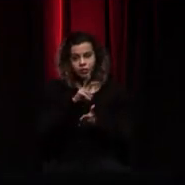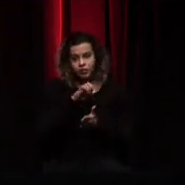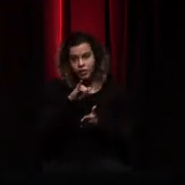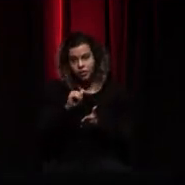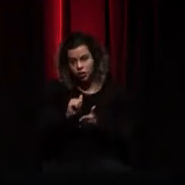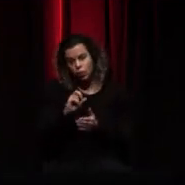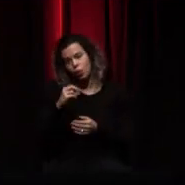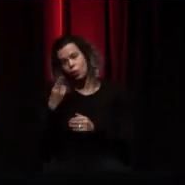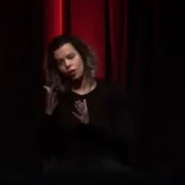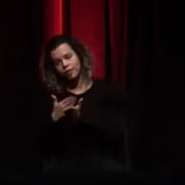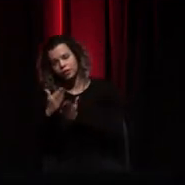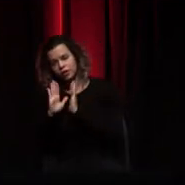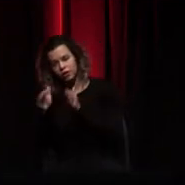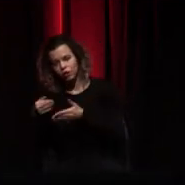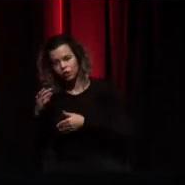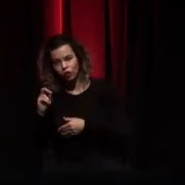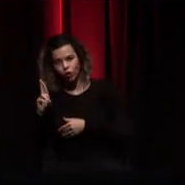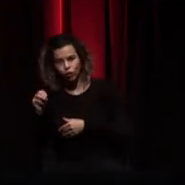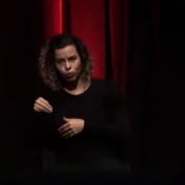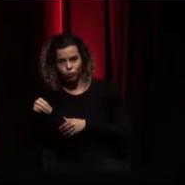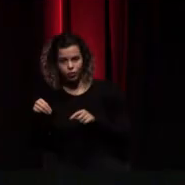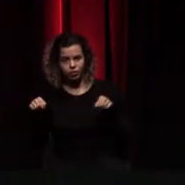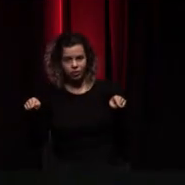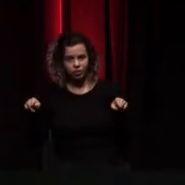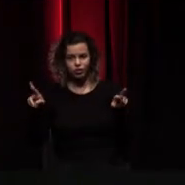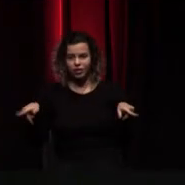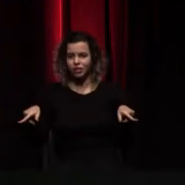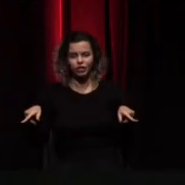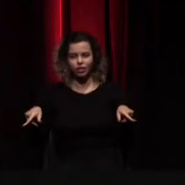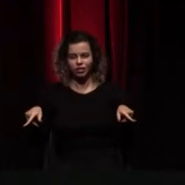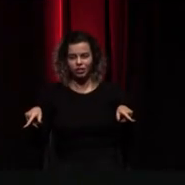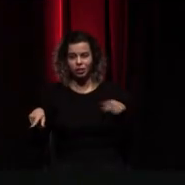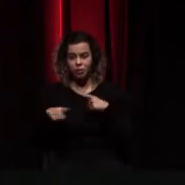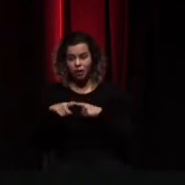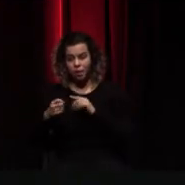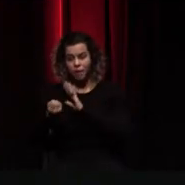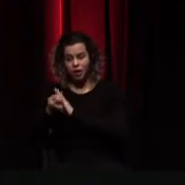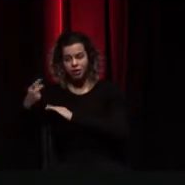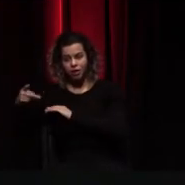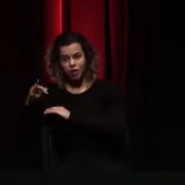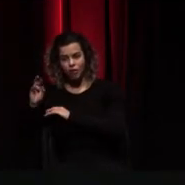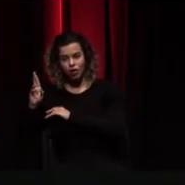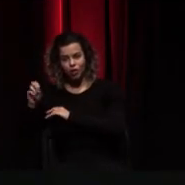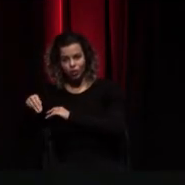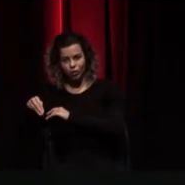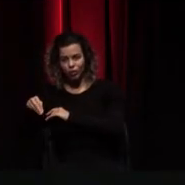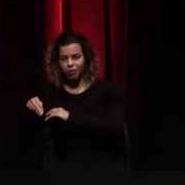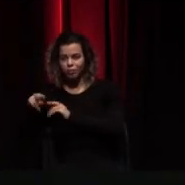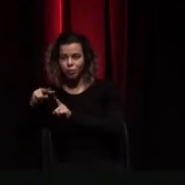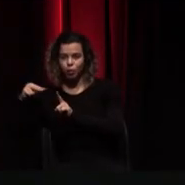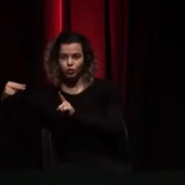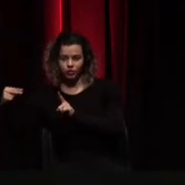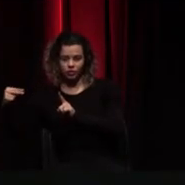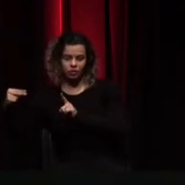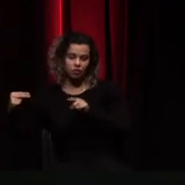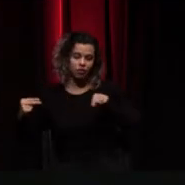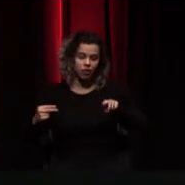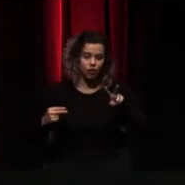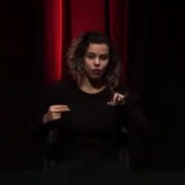you will see the difference since they are brands, have their own vision, and will approach